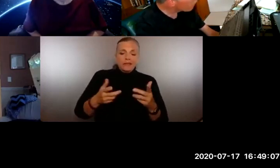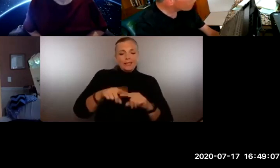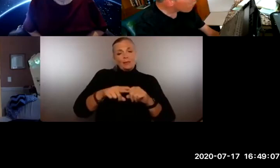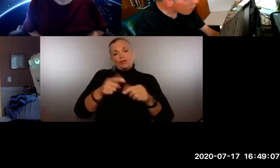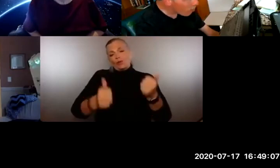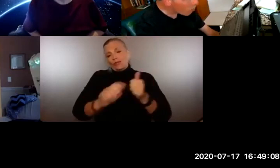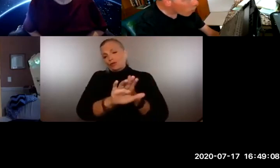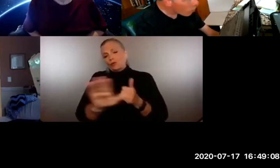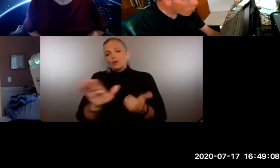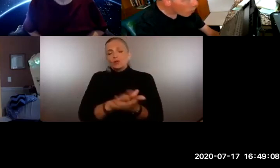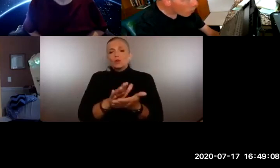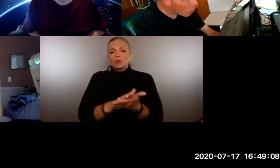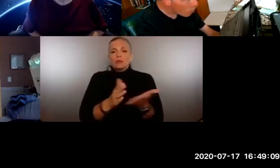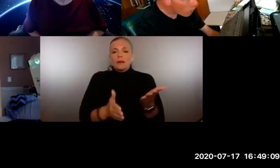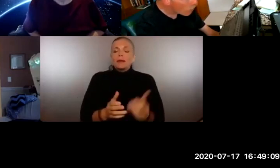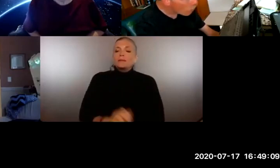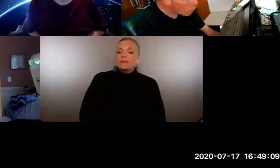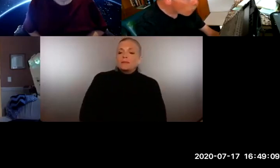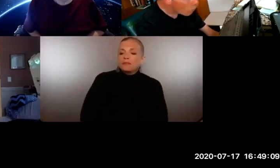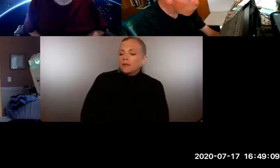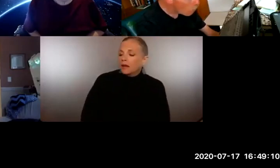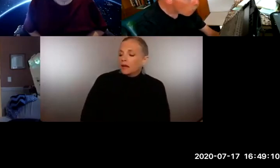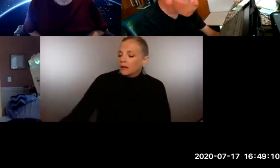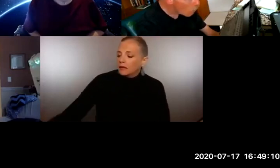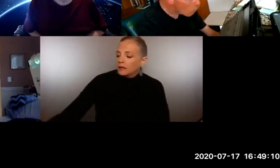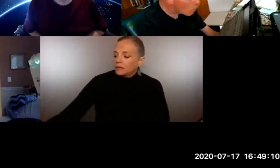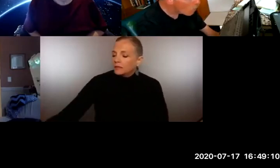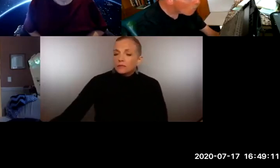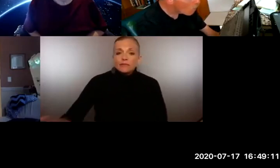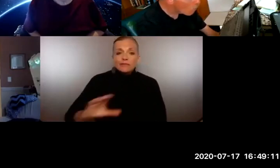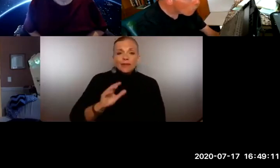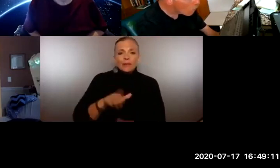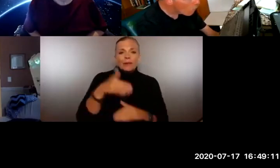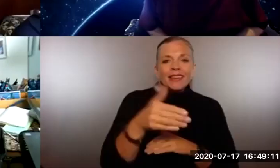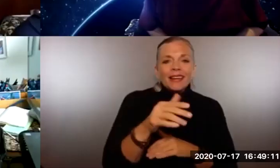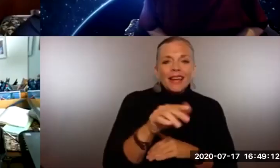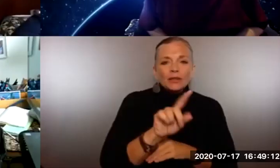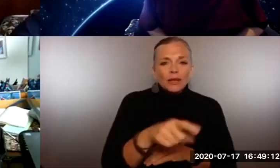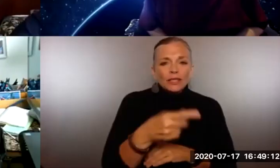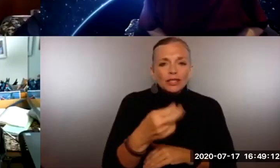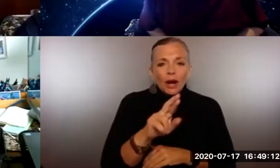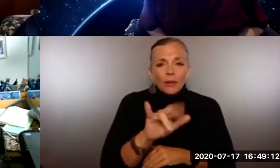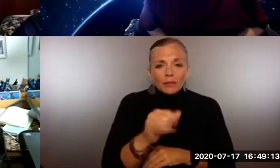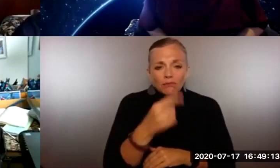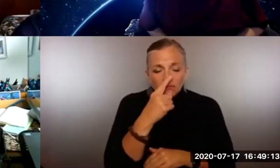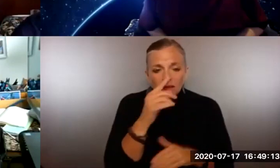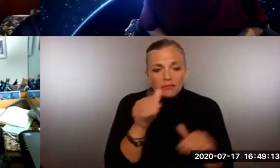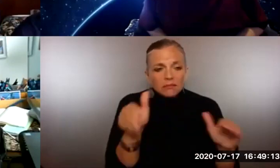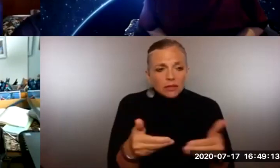Hari, in the interest of time, do you want to introduce the next questioner? Thank you, Rob.